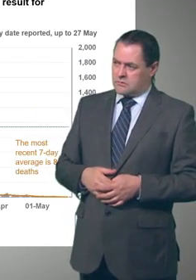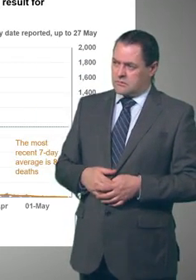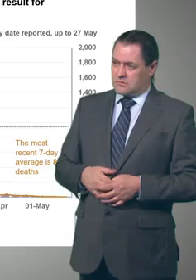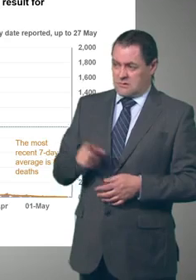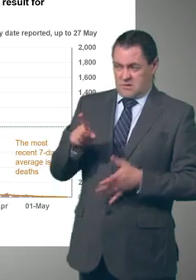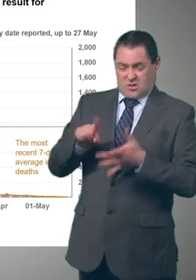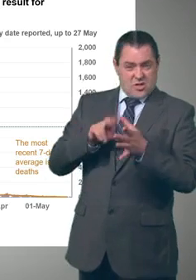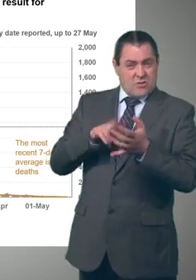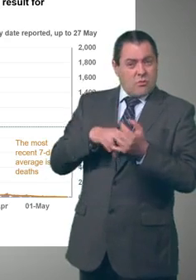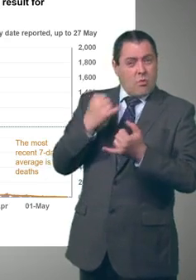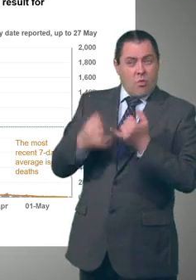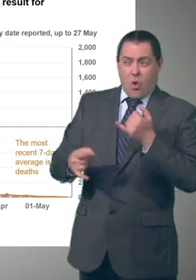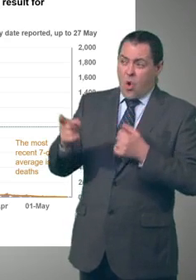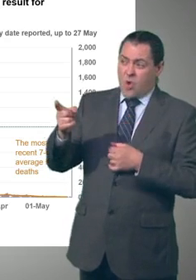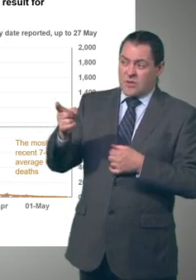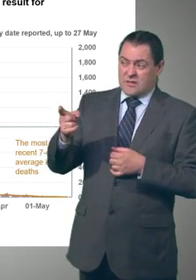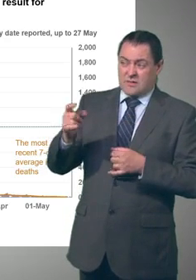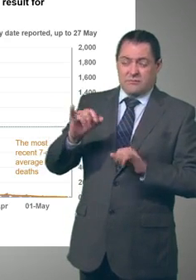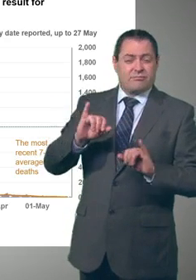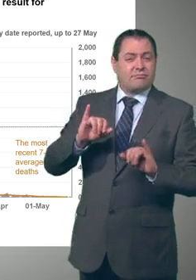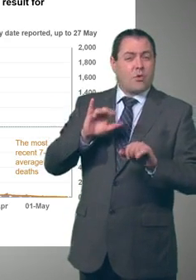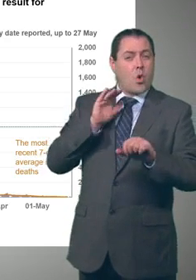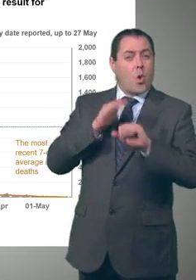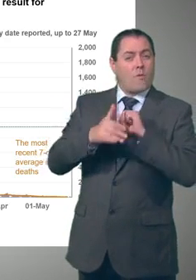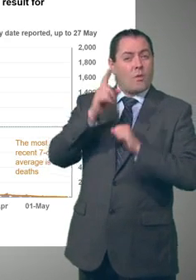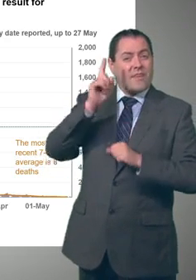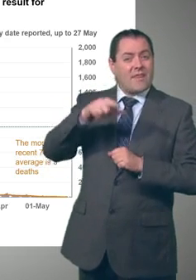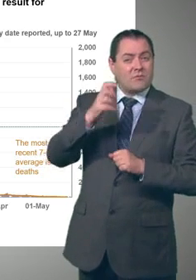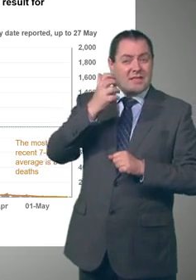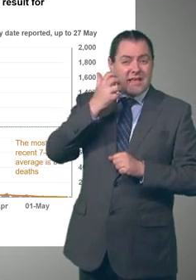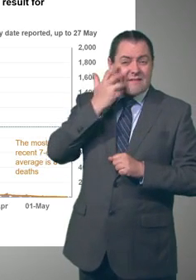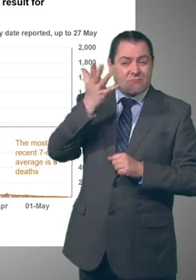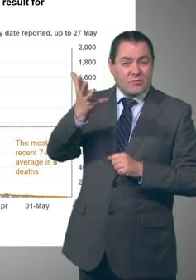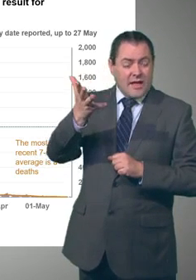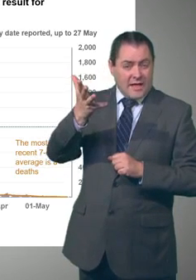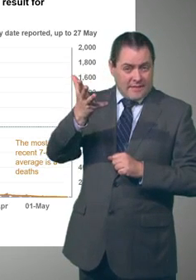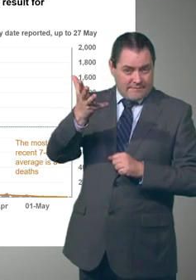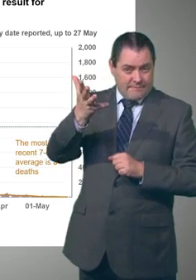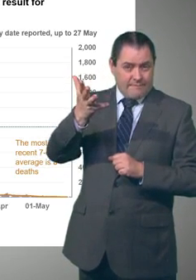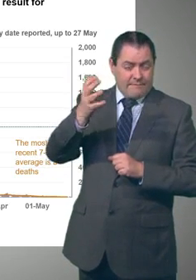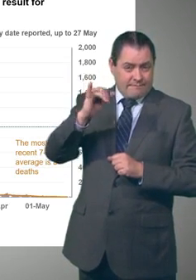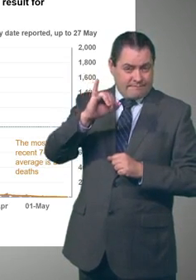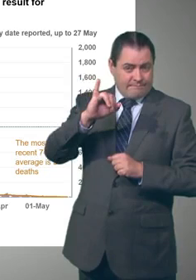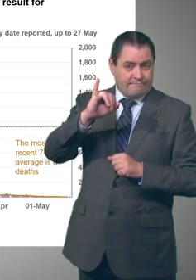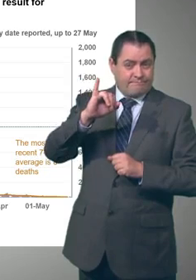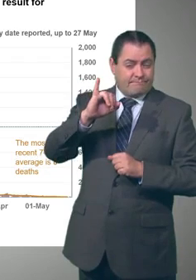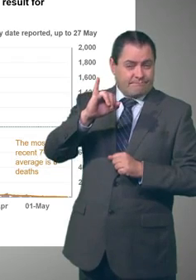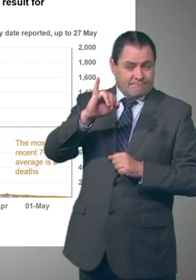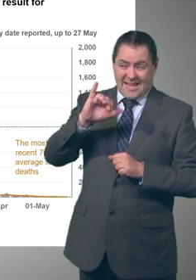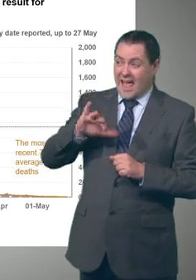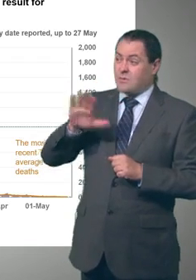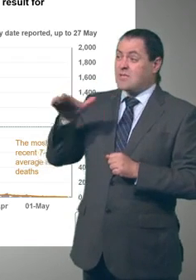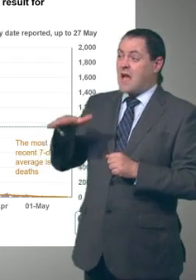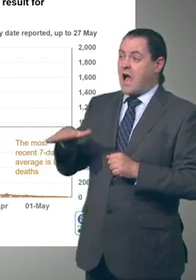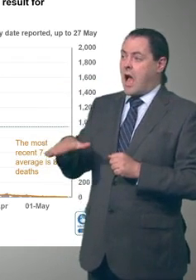the peak that was sadly over 1000 a day and when you look at the tail end of this graph, as